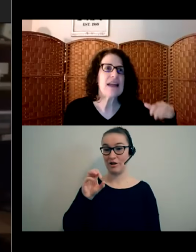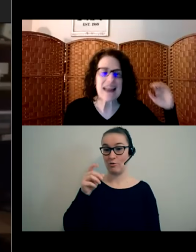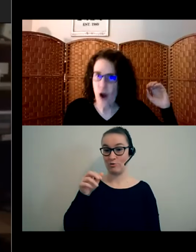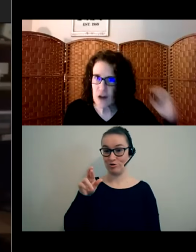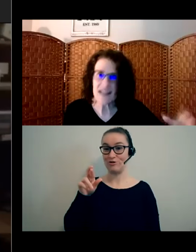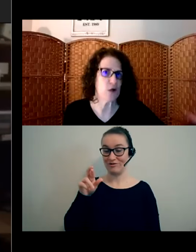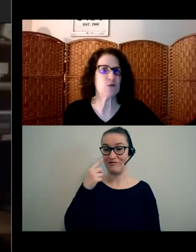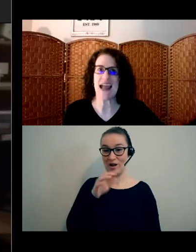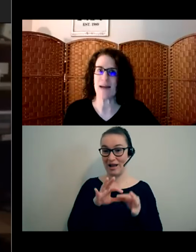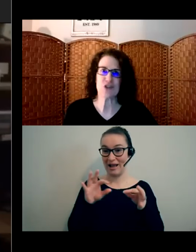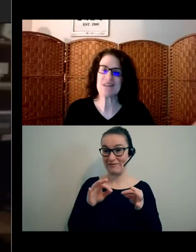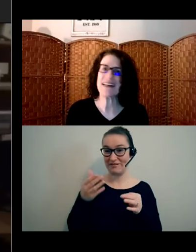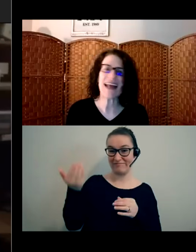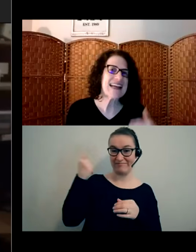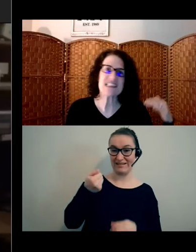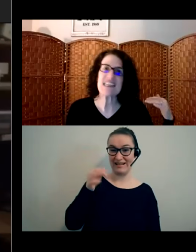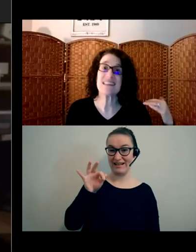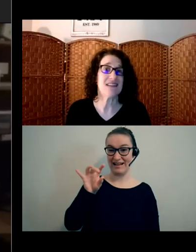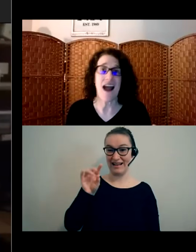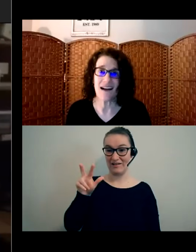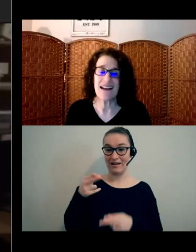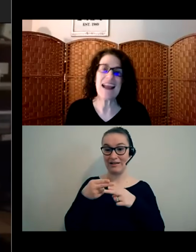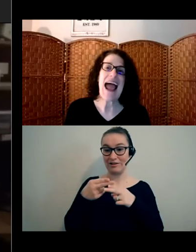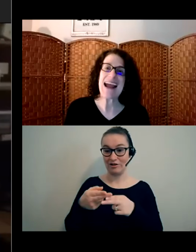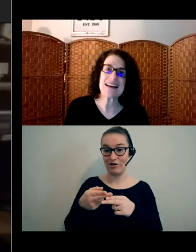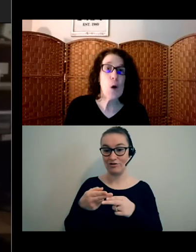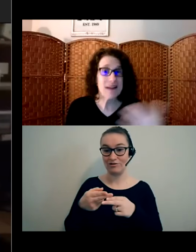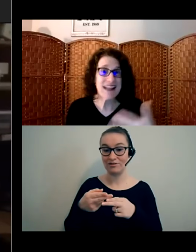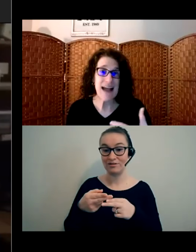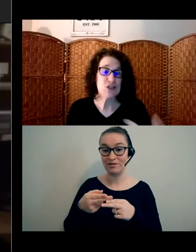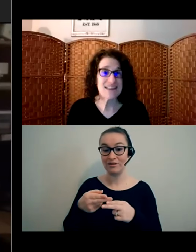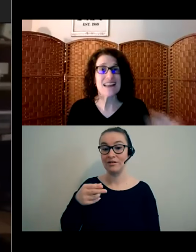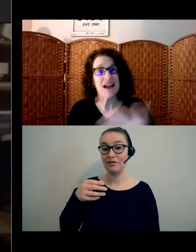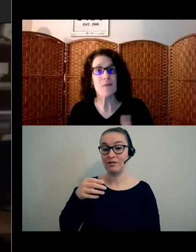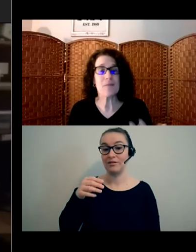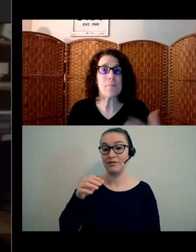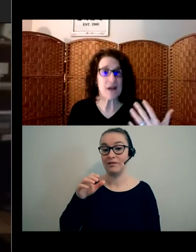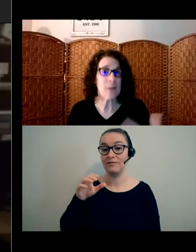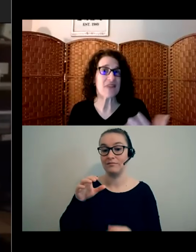they called it closed captions, and I guess it stuck. And open captions has become a thing --